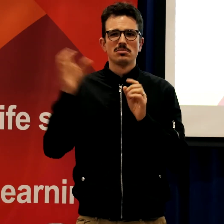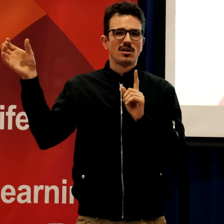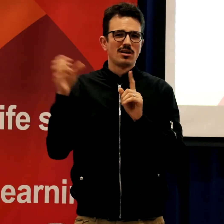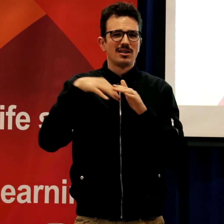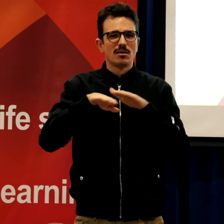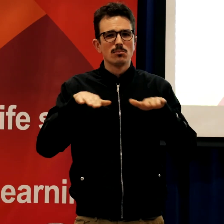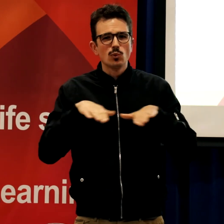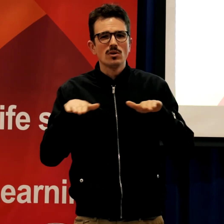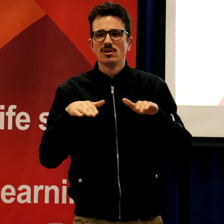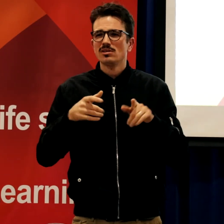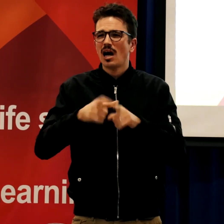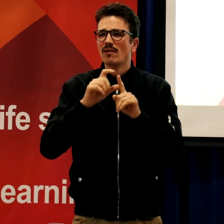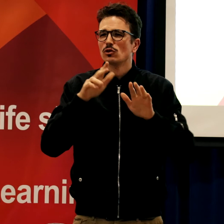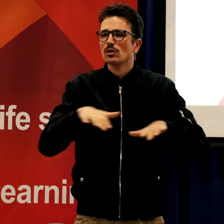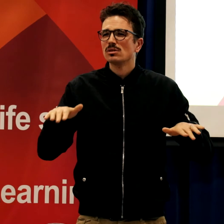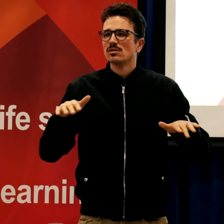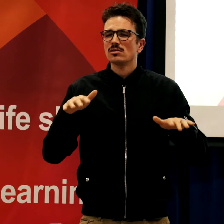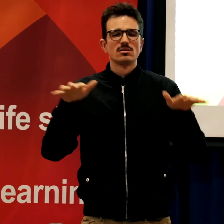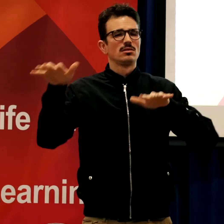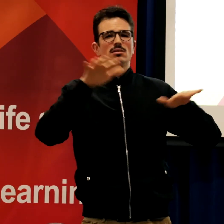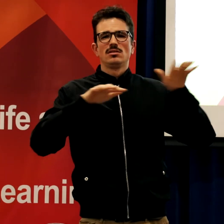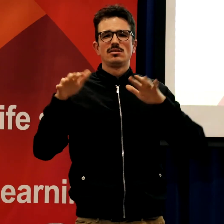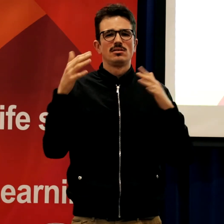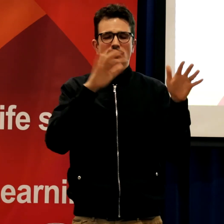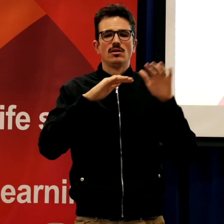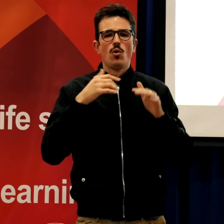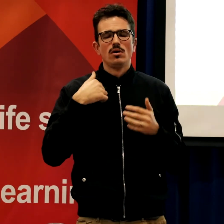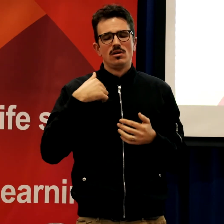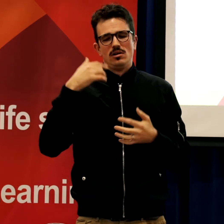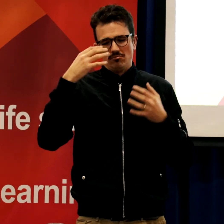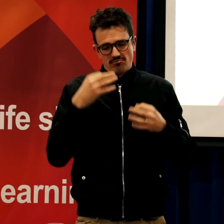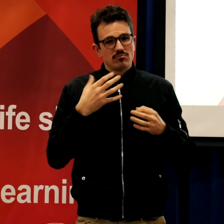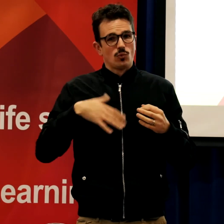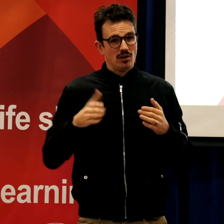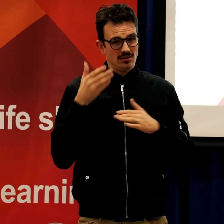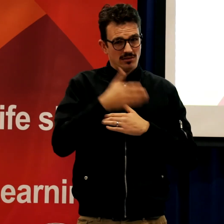one-on-one, because you can’t look at the interpreter while you’re trying to watch the teacher do a specific move.